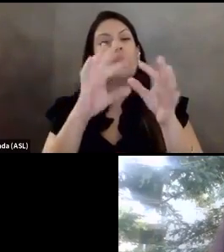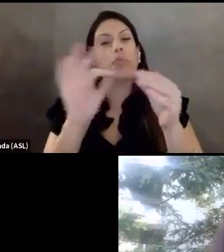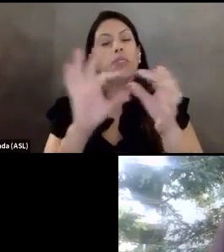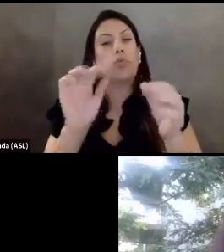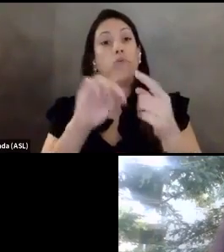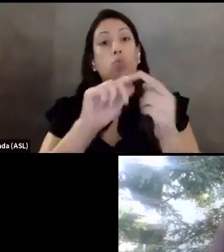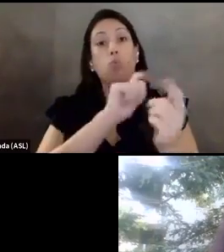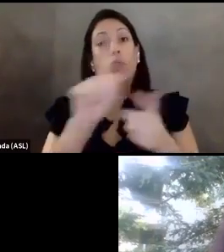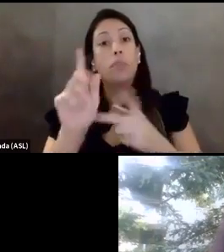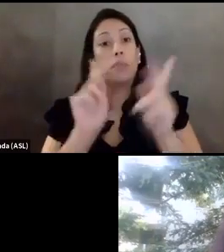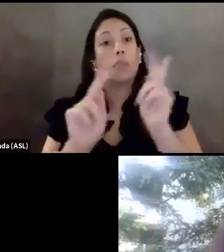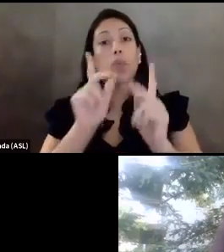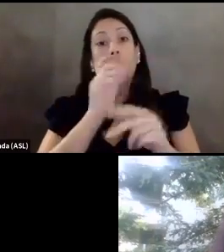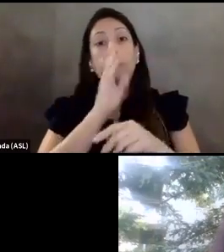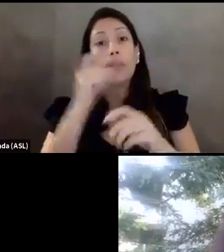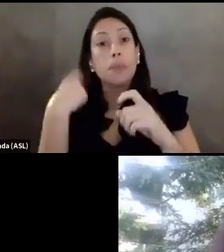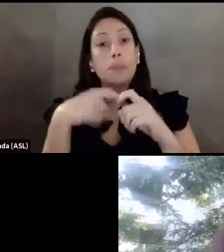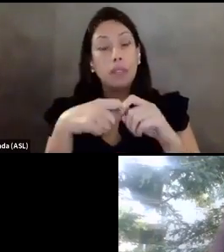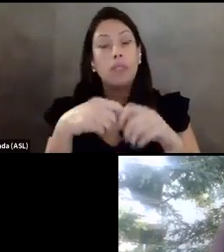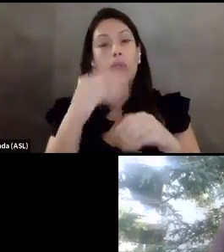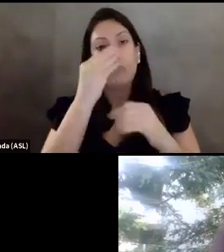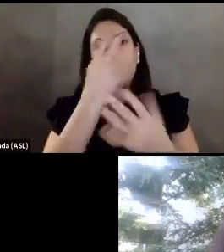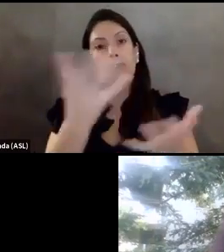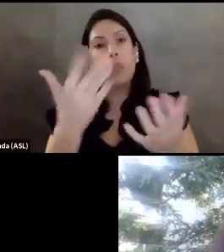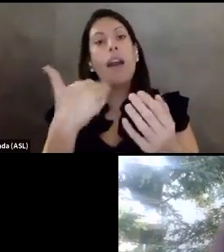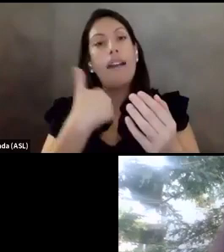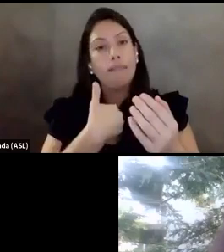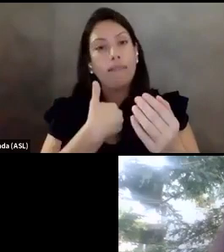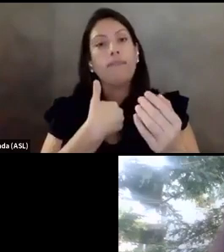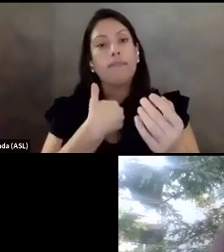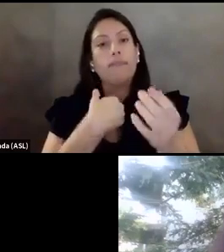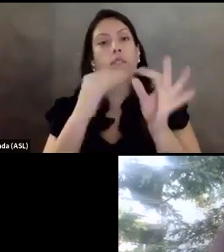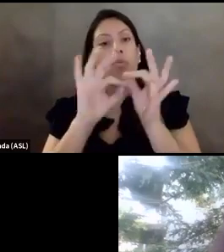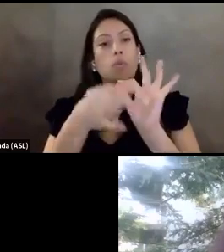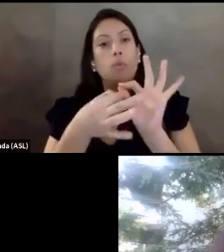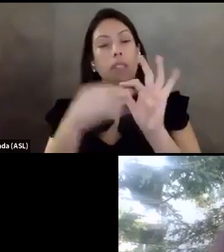we are broadcasting a translated version of this briefing in Spanish.